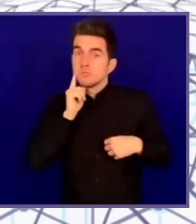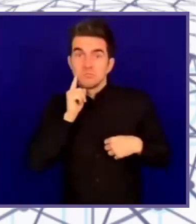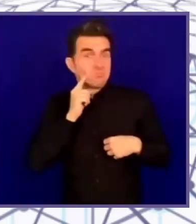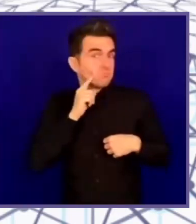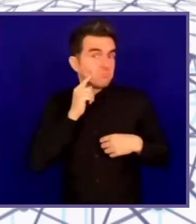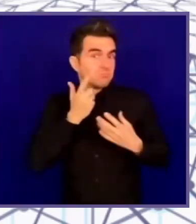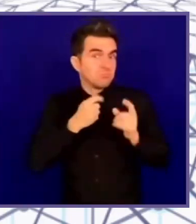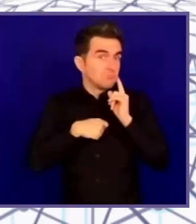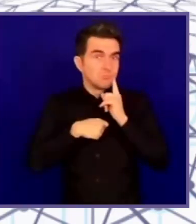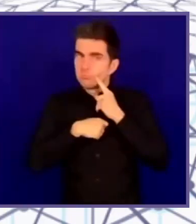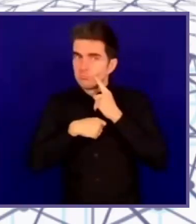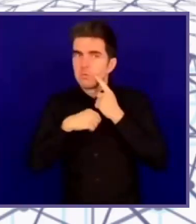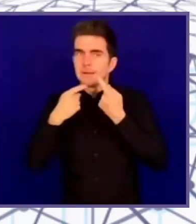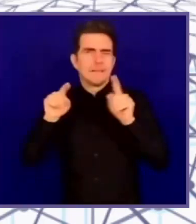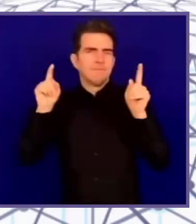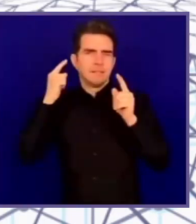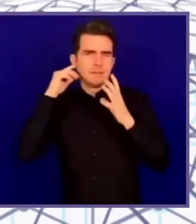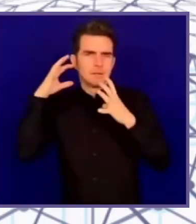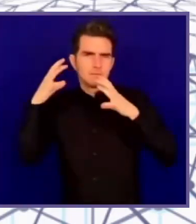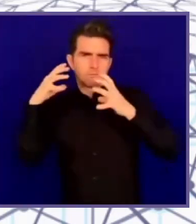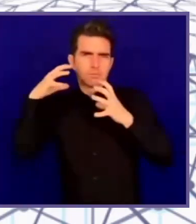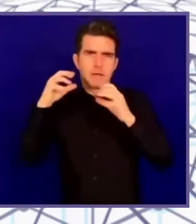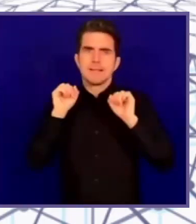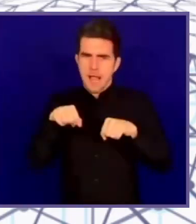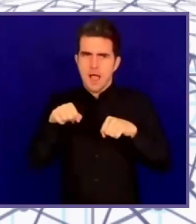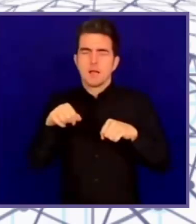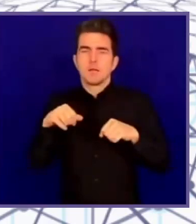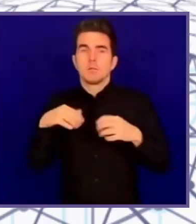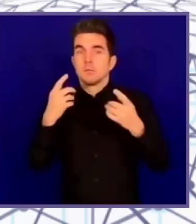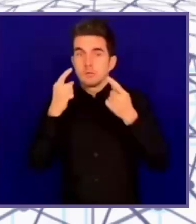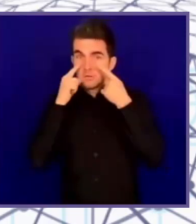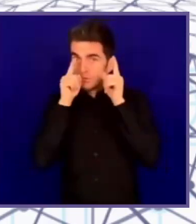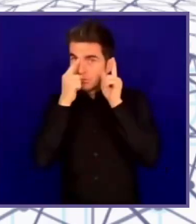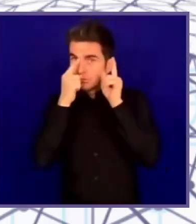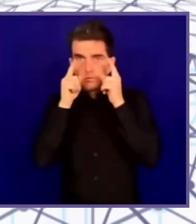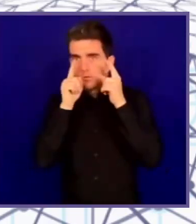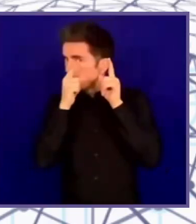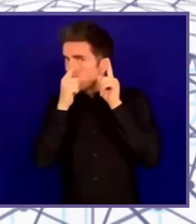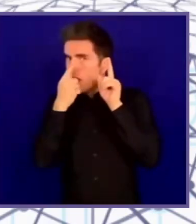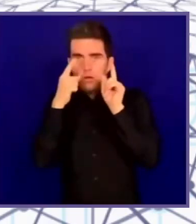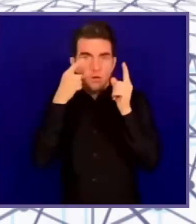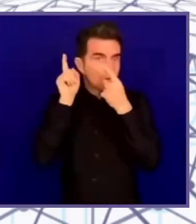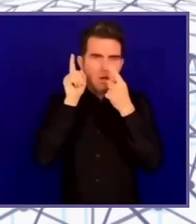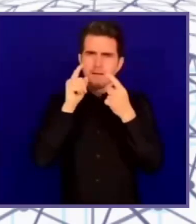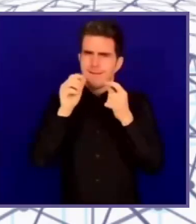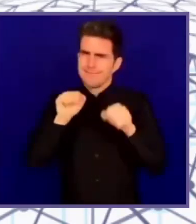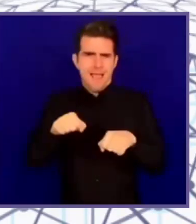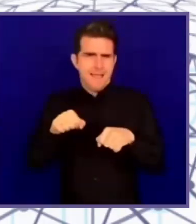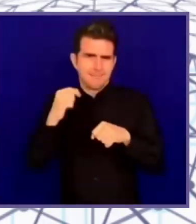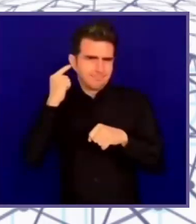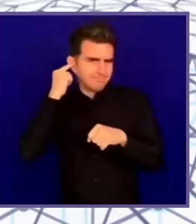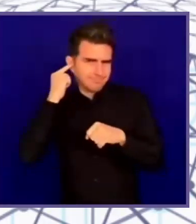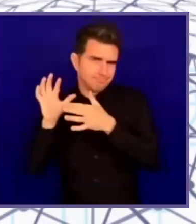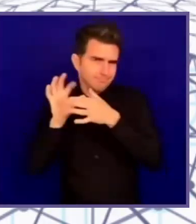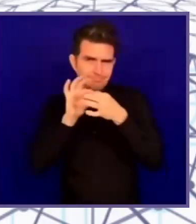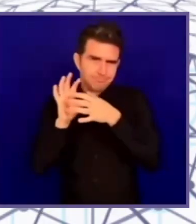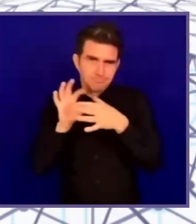but we don't like that yet. So we're in the middle of looking at how we do that. So so that's our